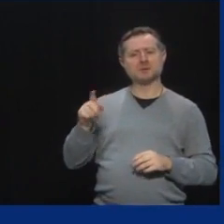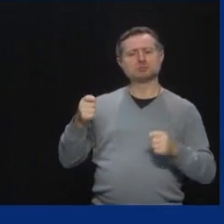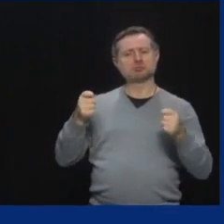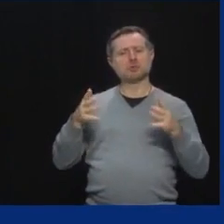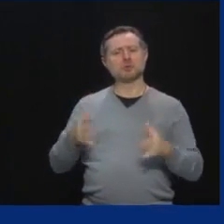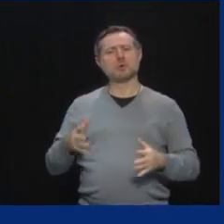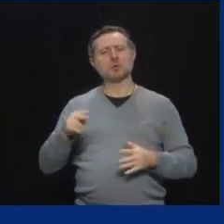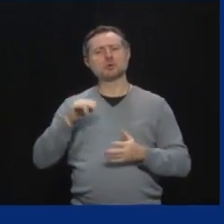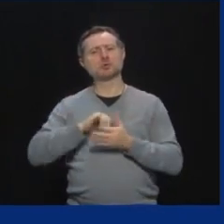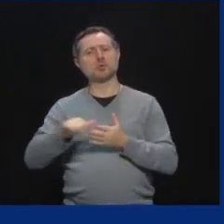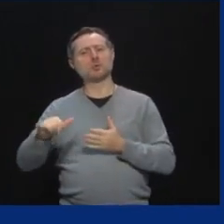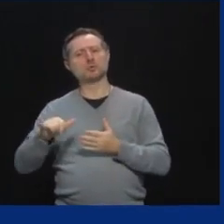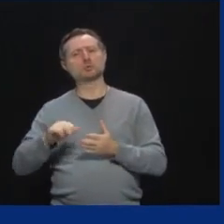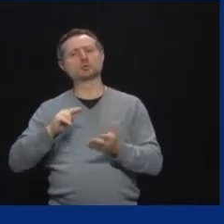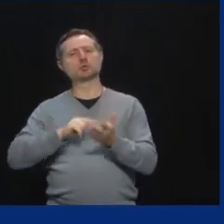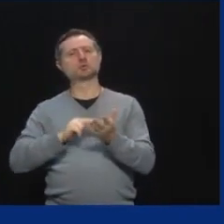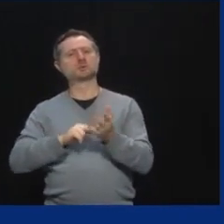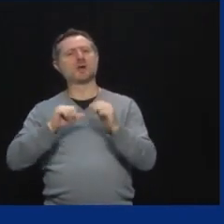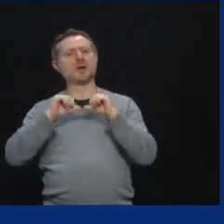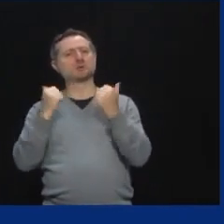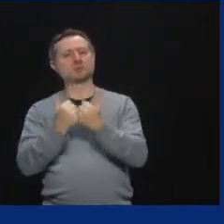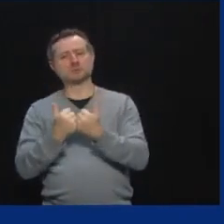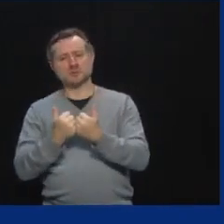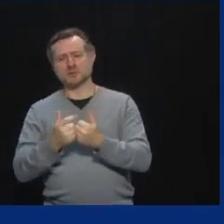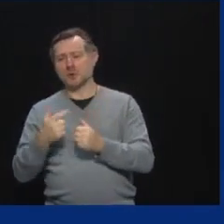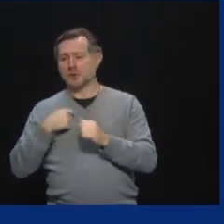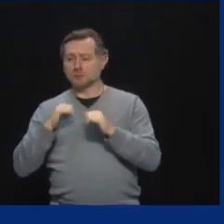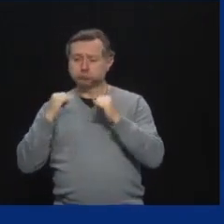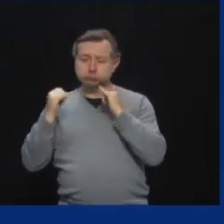to, I called so many hospital leaders over the last few days to just touch